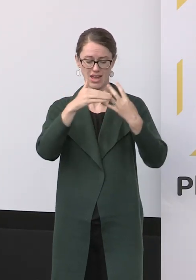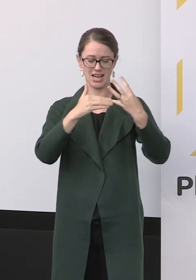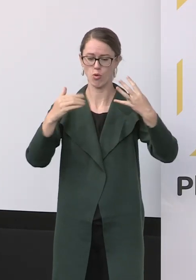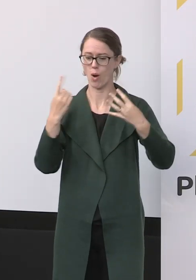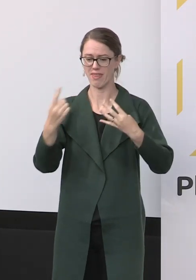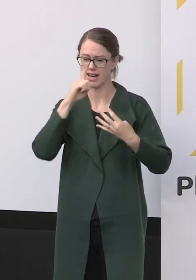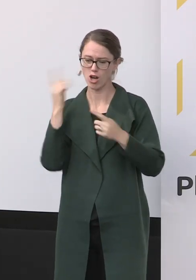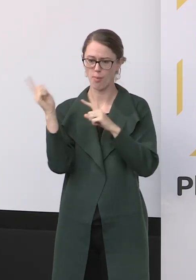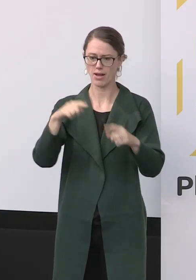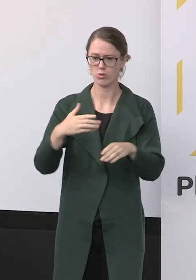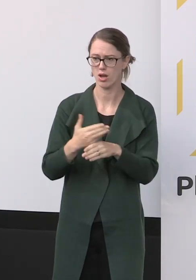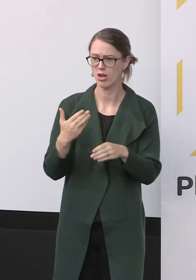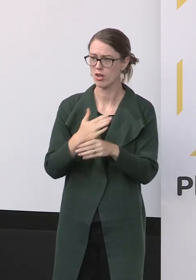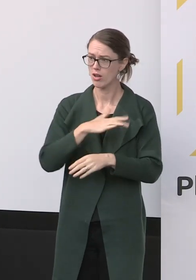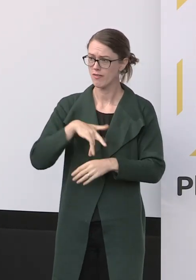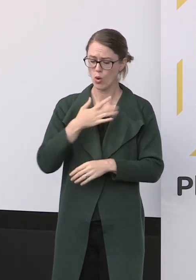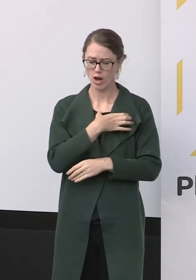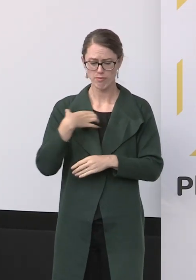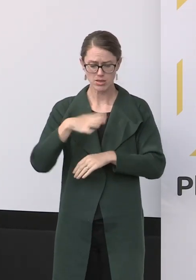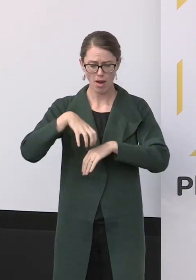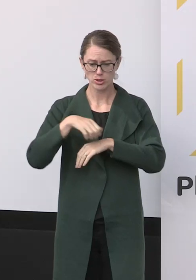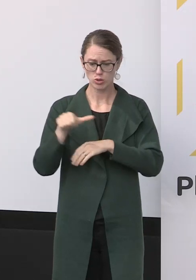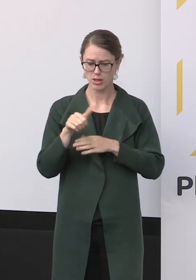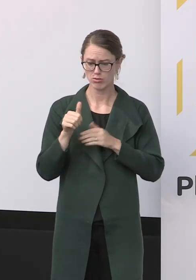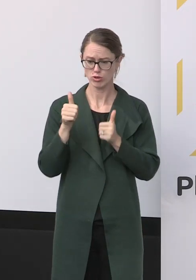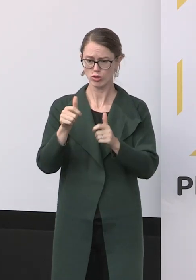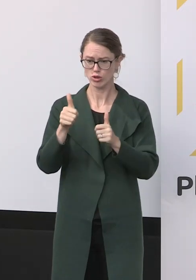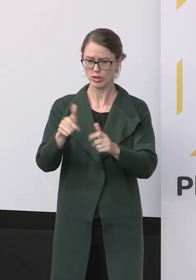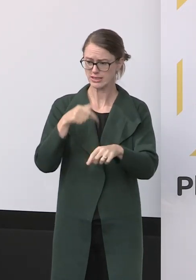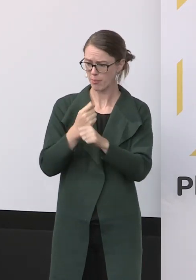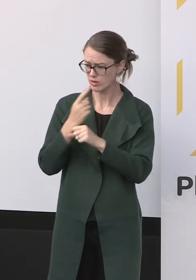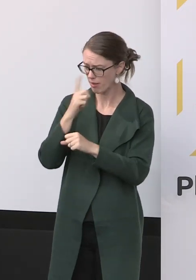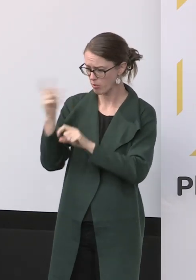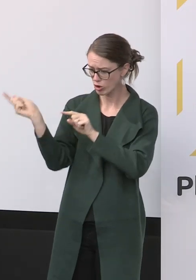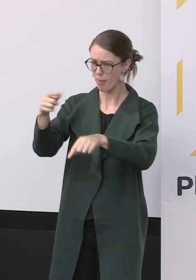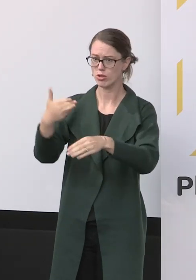to life as usual in the office? Some government departments have said they